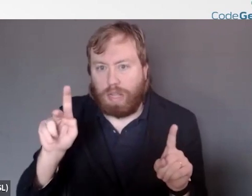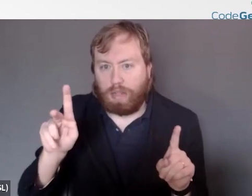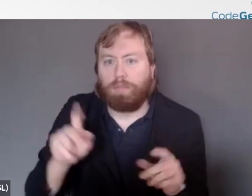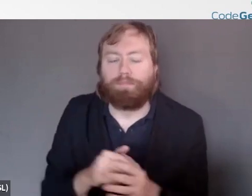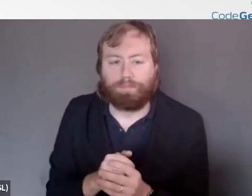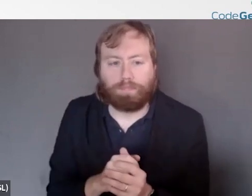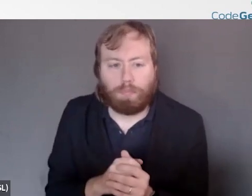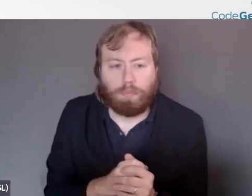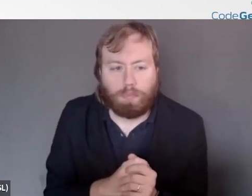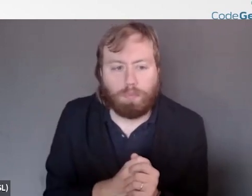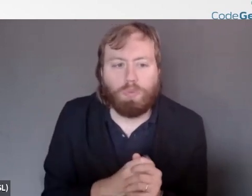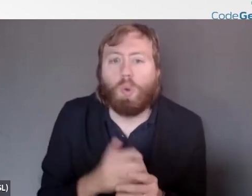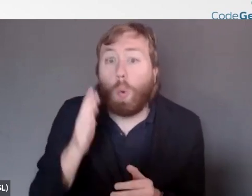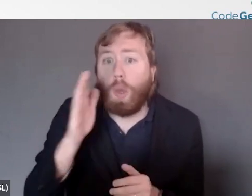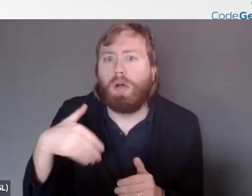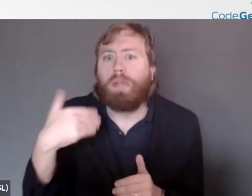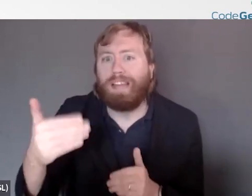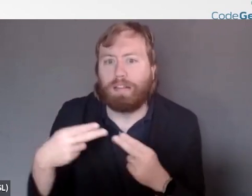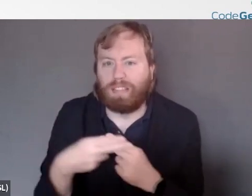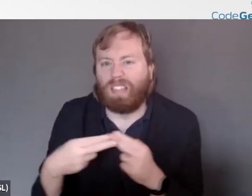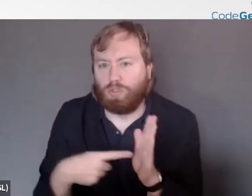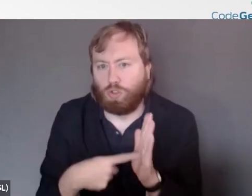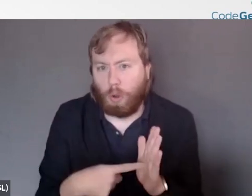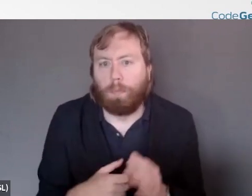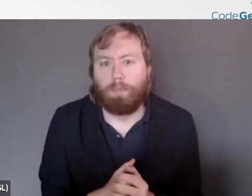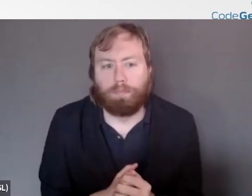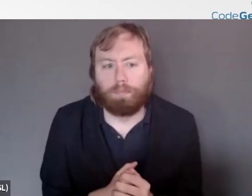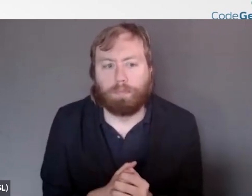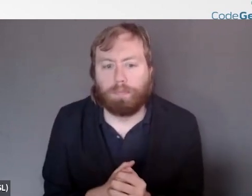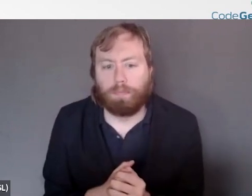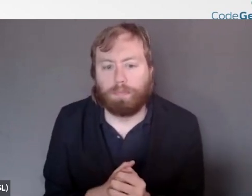With that as our guide, how we implement this testing